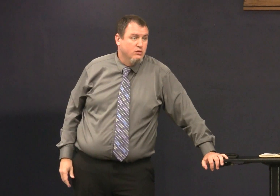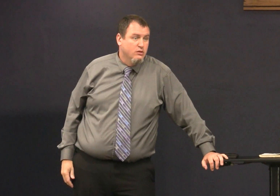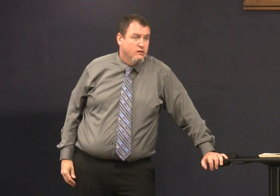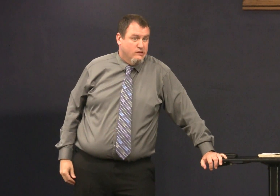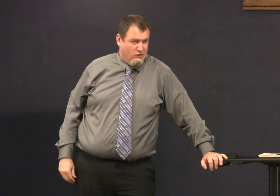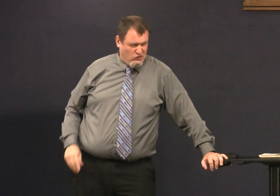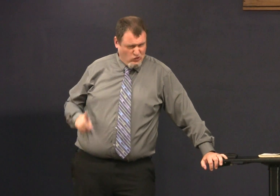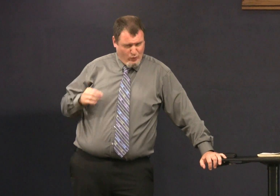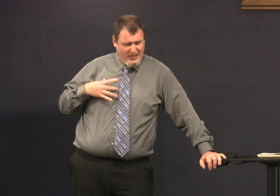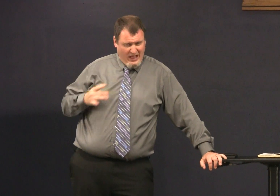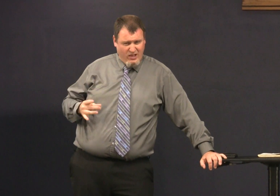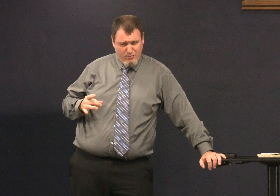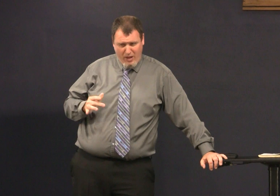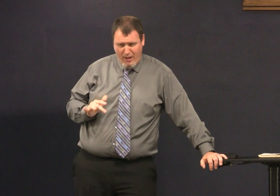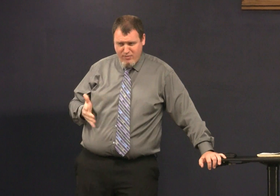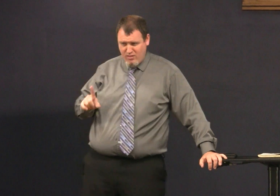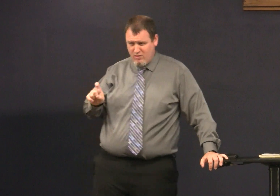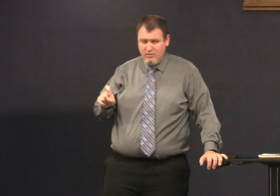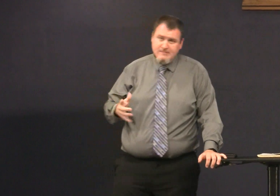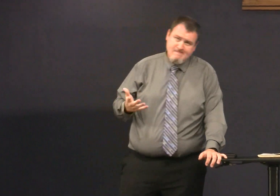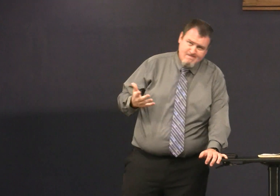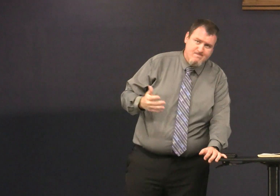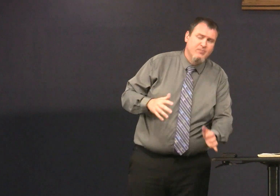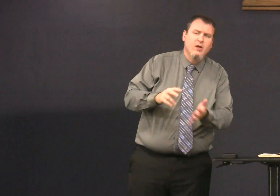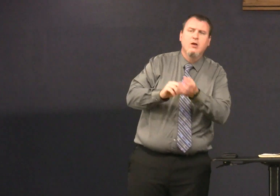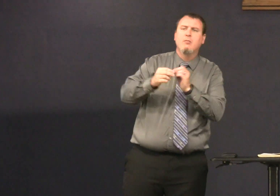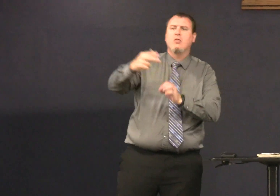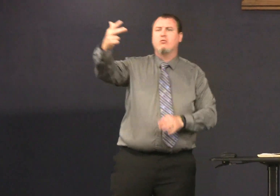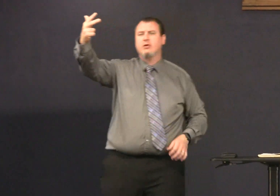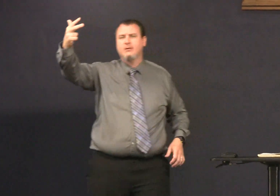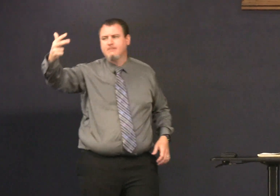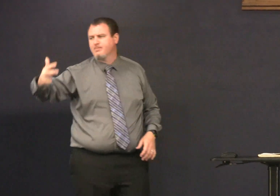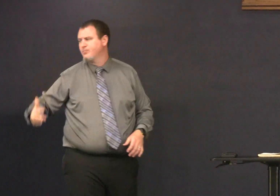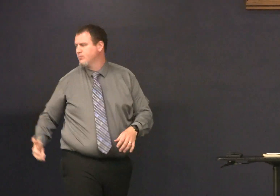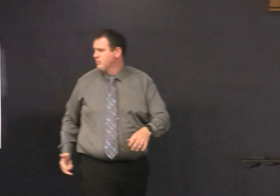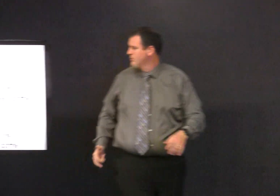do we like food do we like the Bible number three